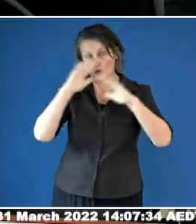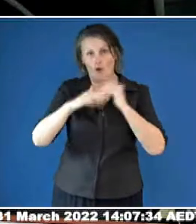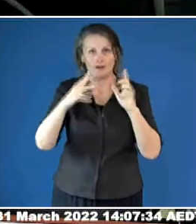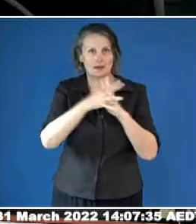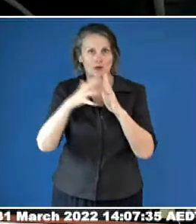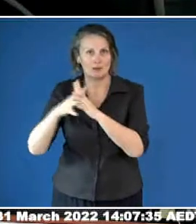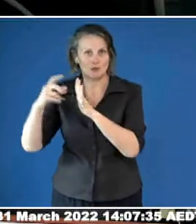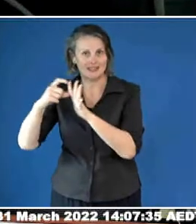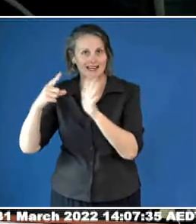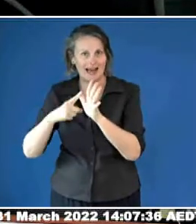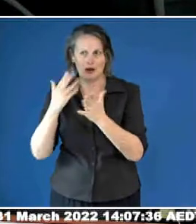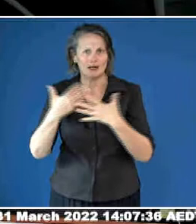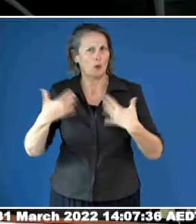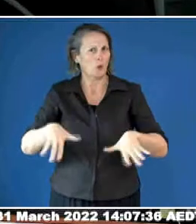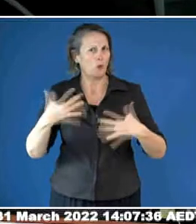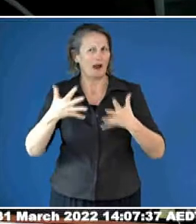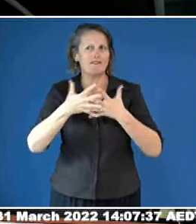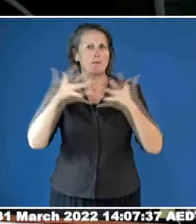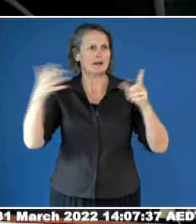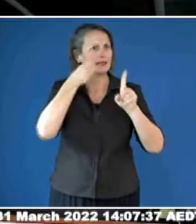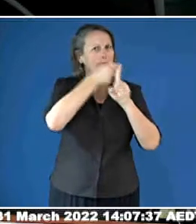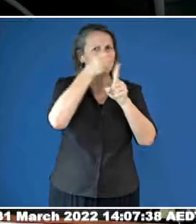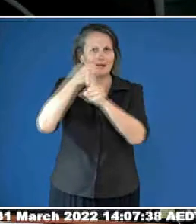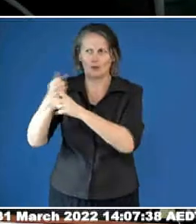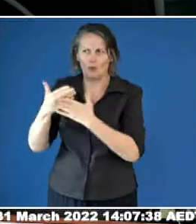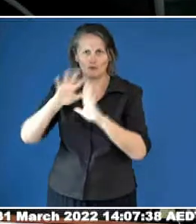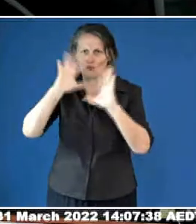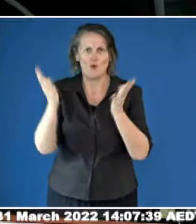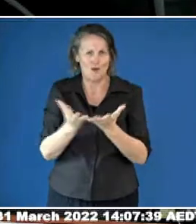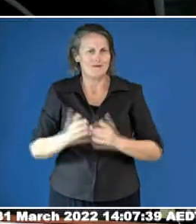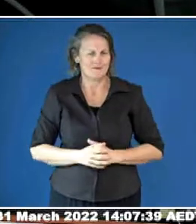Now, I was going to start with some formal introductions, and it might be helpful for